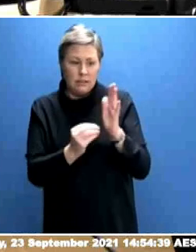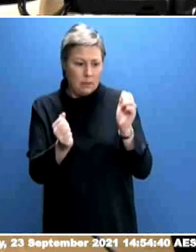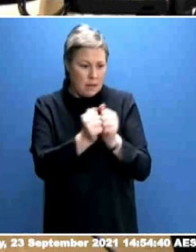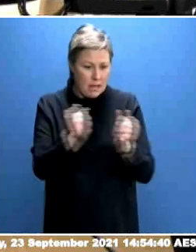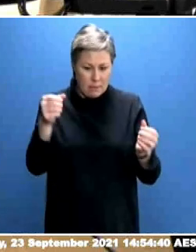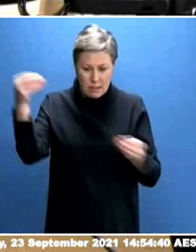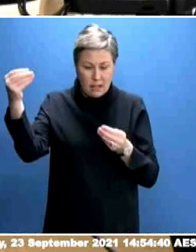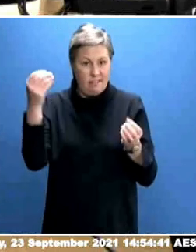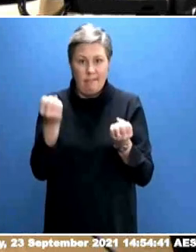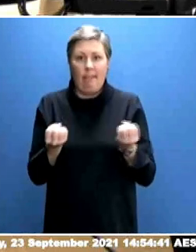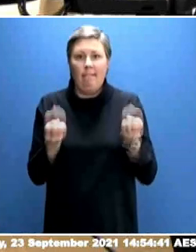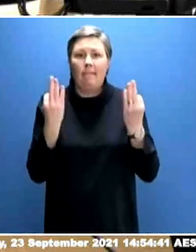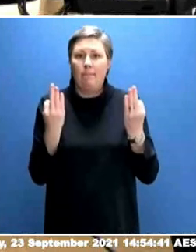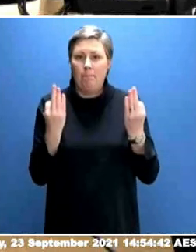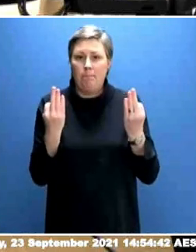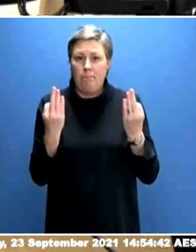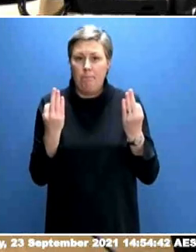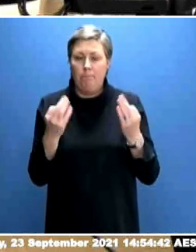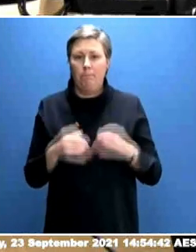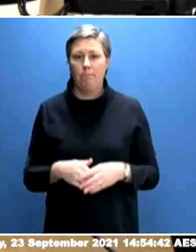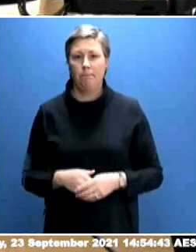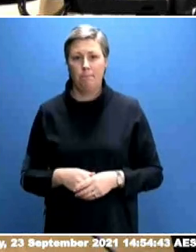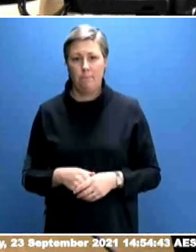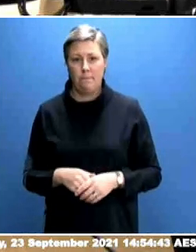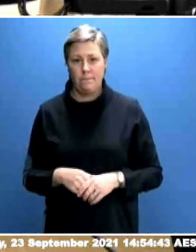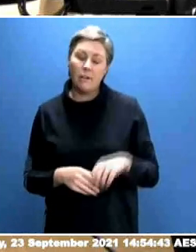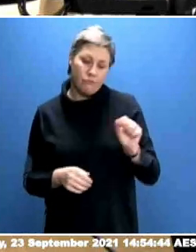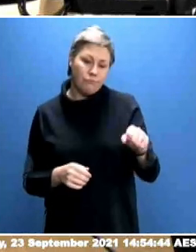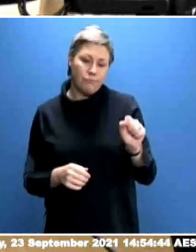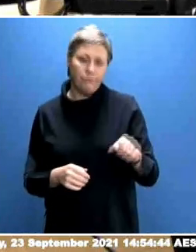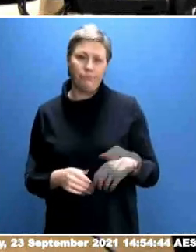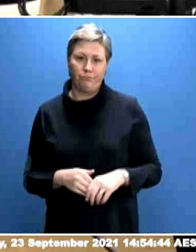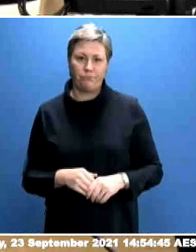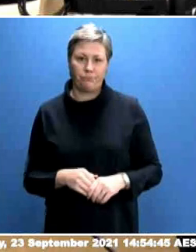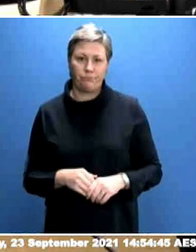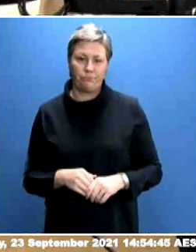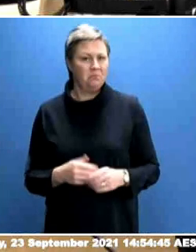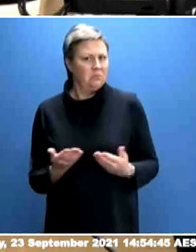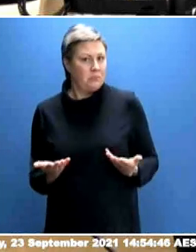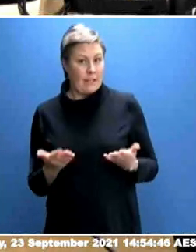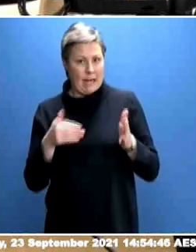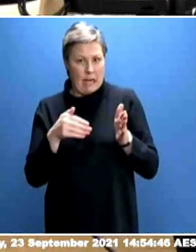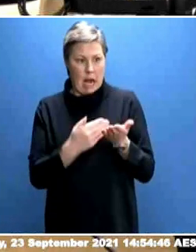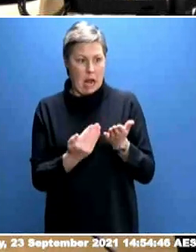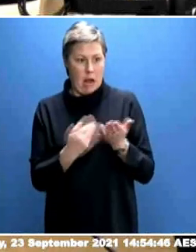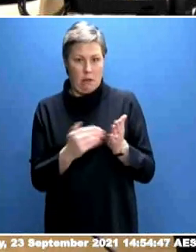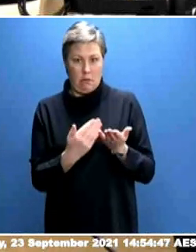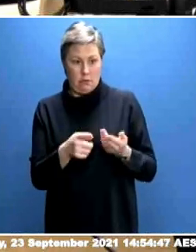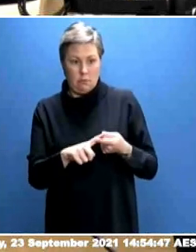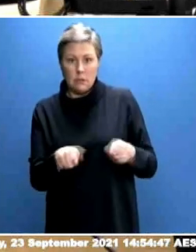provide the necessary framework? Yes, that's right. Now, what's the situation as at today?